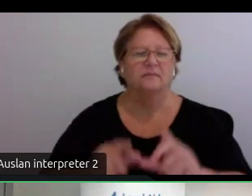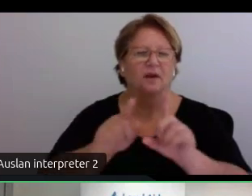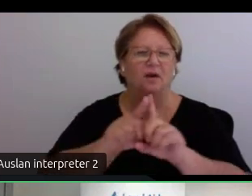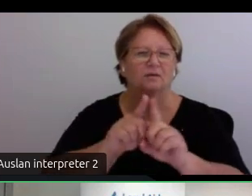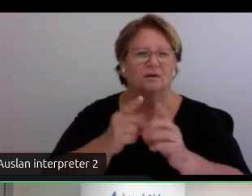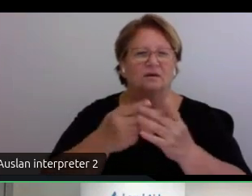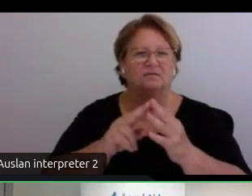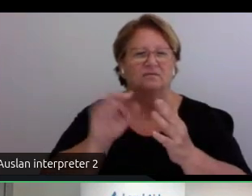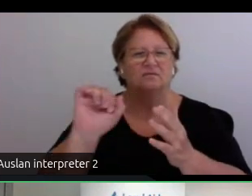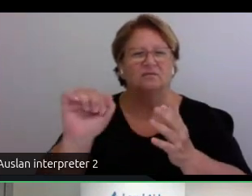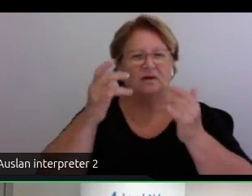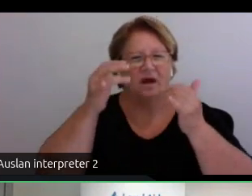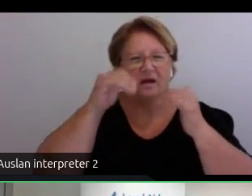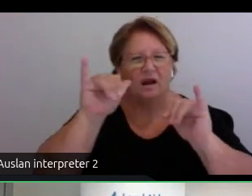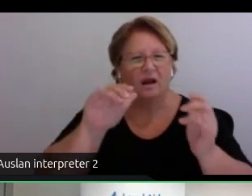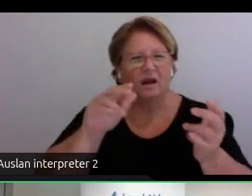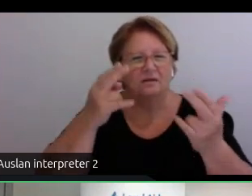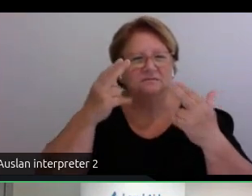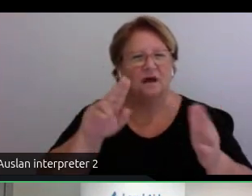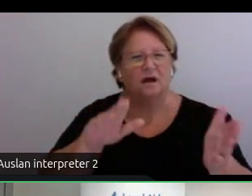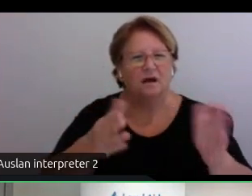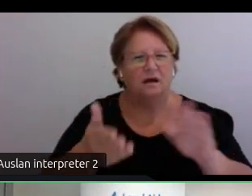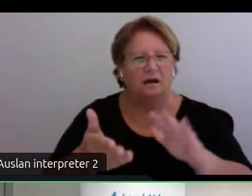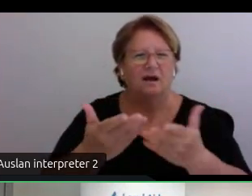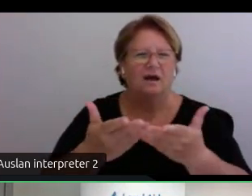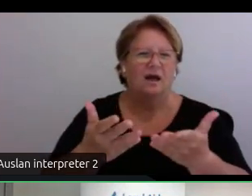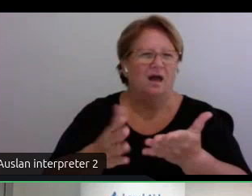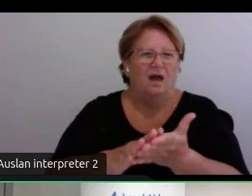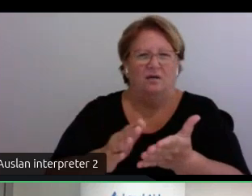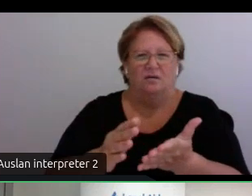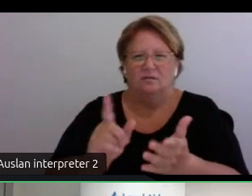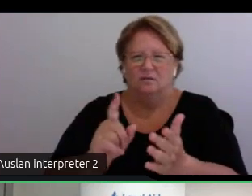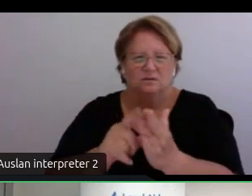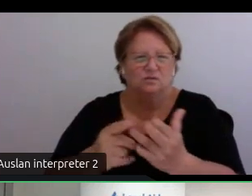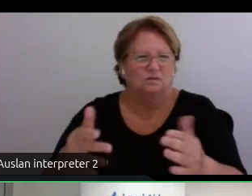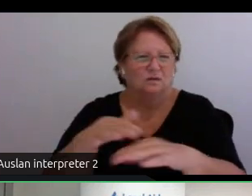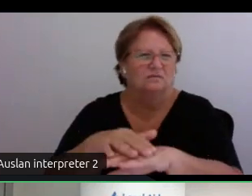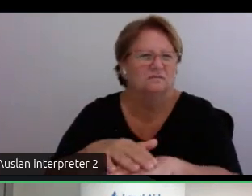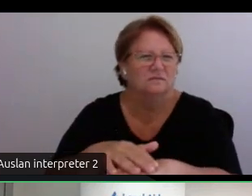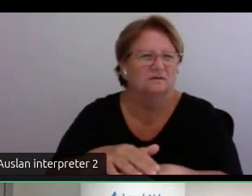of cattle and other stock that's been affected in the disaster. Yeah. Often has a big effect